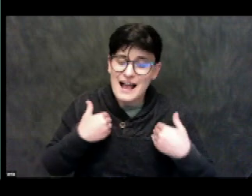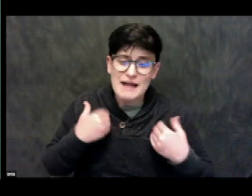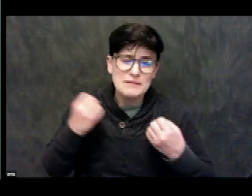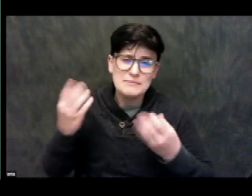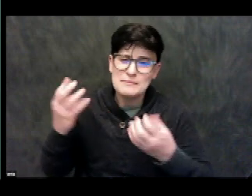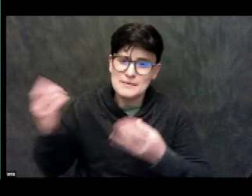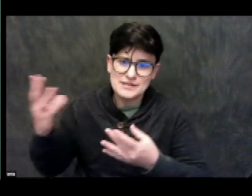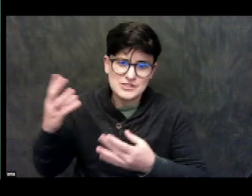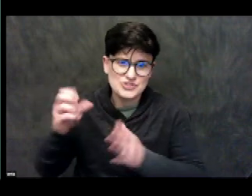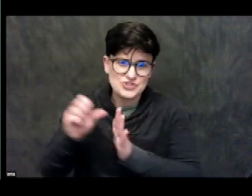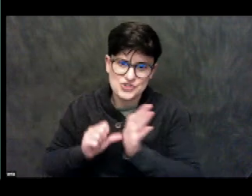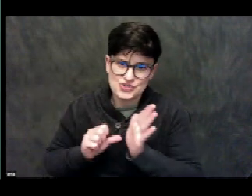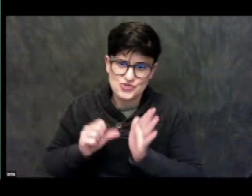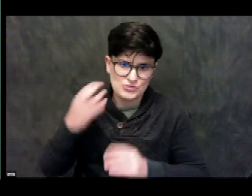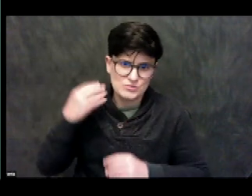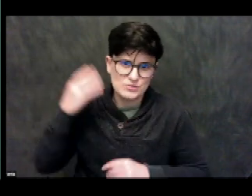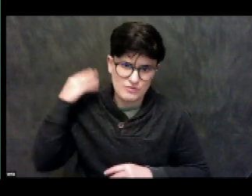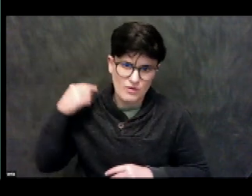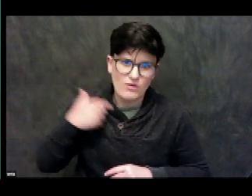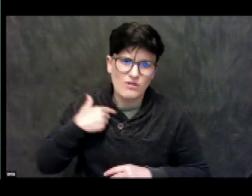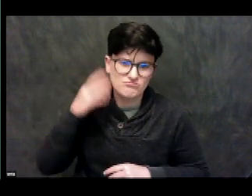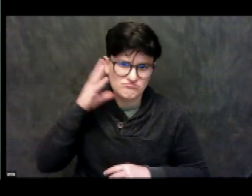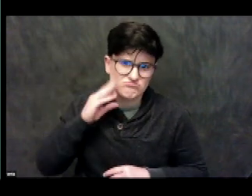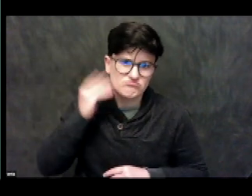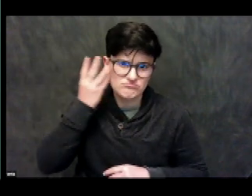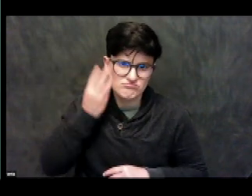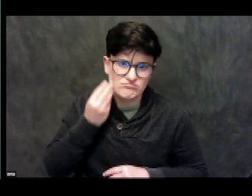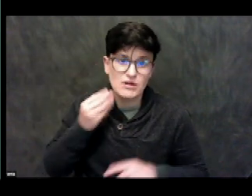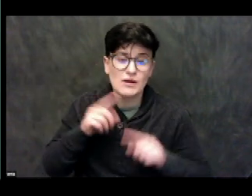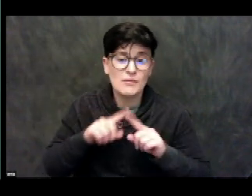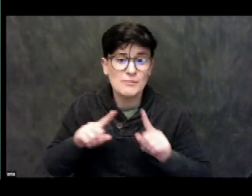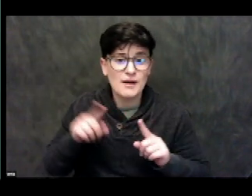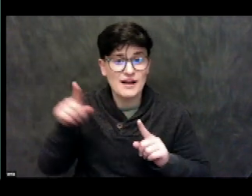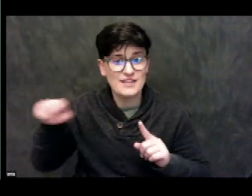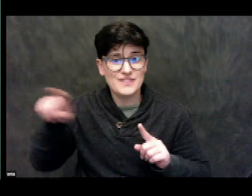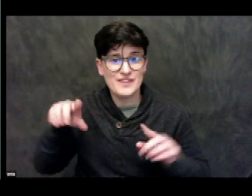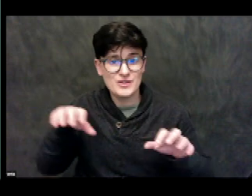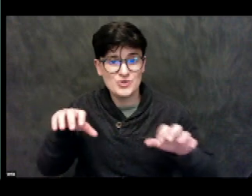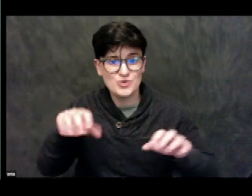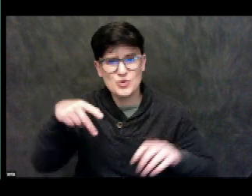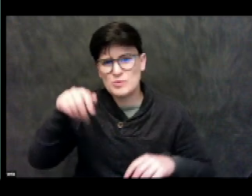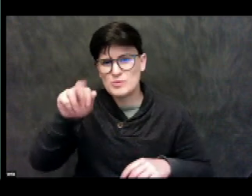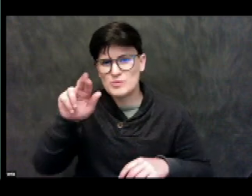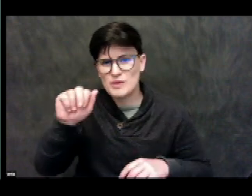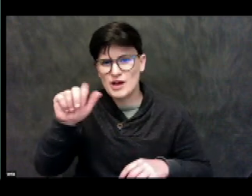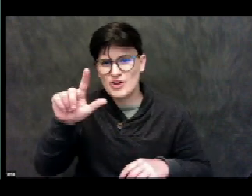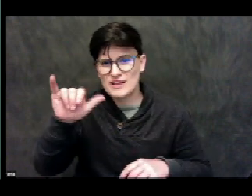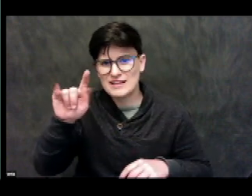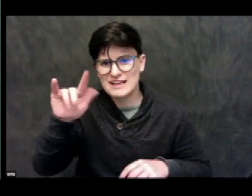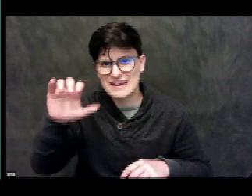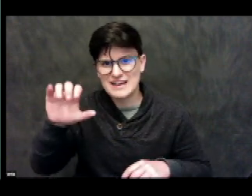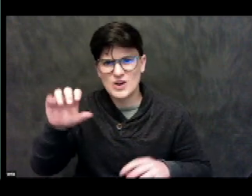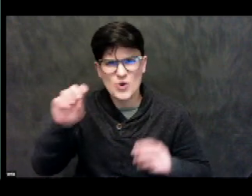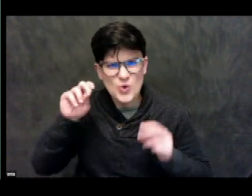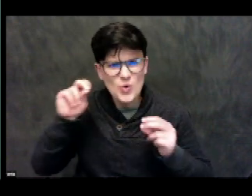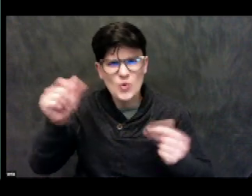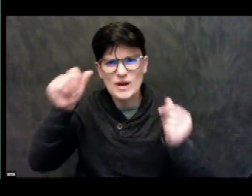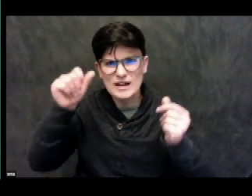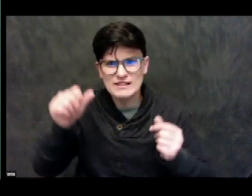but they do the paralytic so quickly and it's a different drug. I guess this is what I was told by Anesthesia that it's